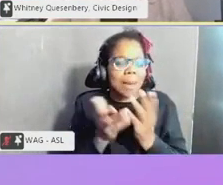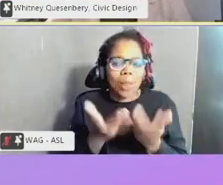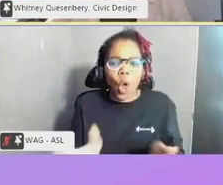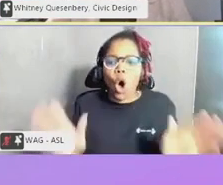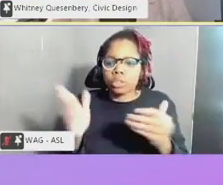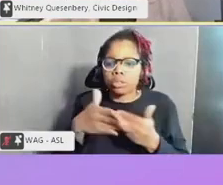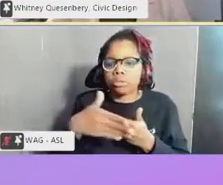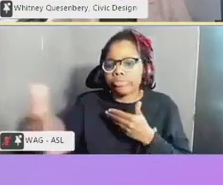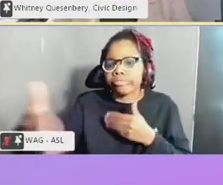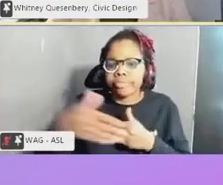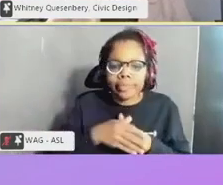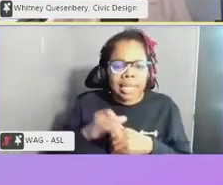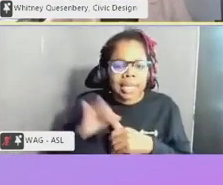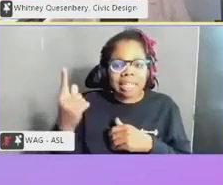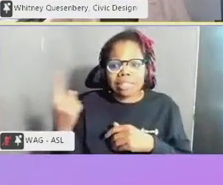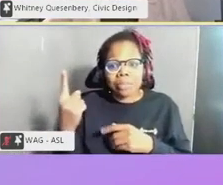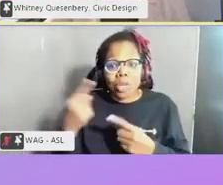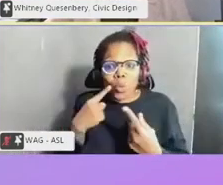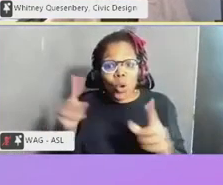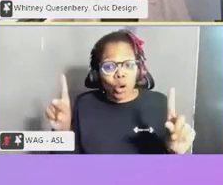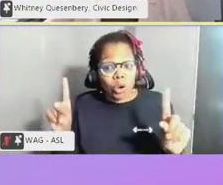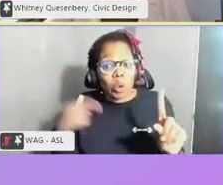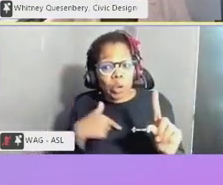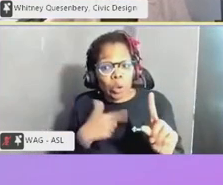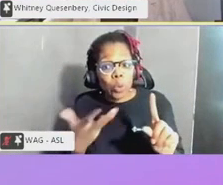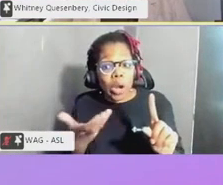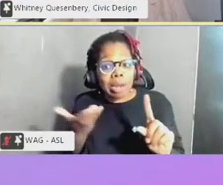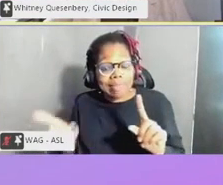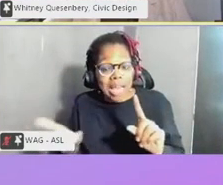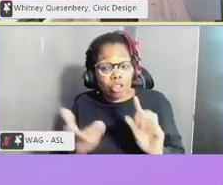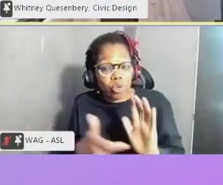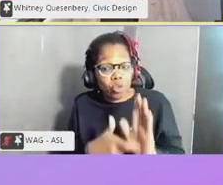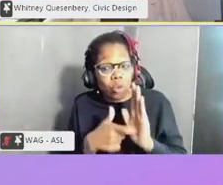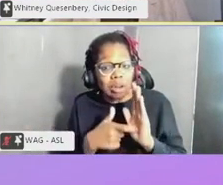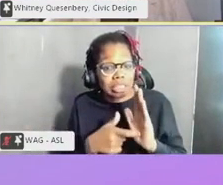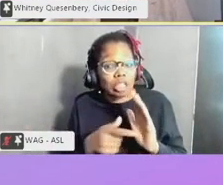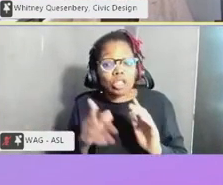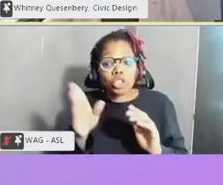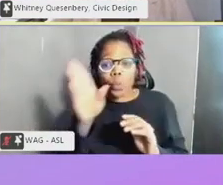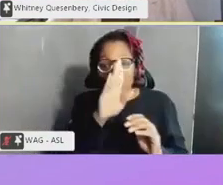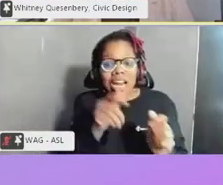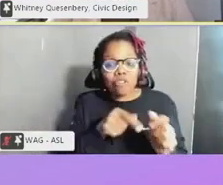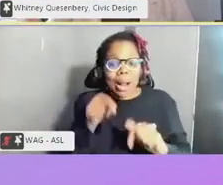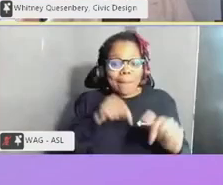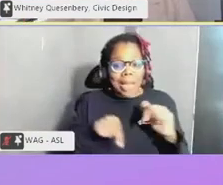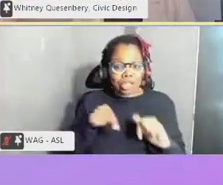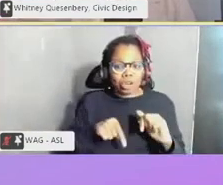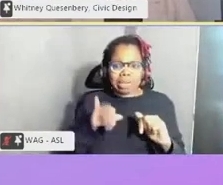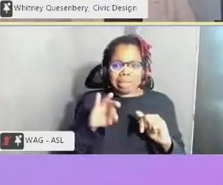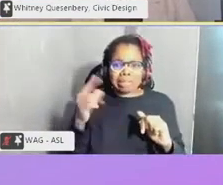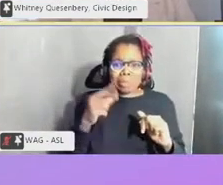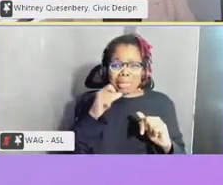disabilities, and trying to substantiate that within the requirement so that get lost it doesn't as times go on. If